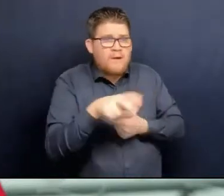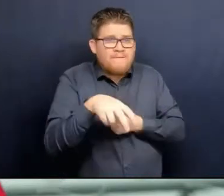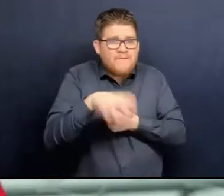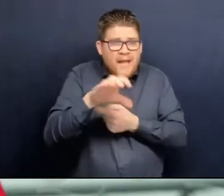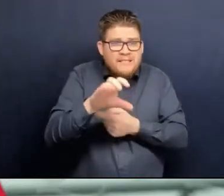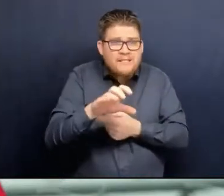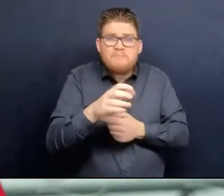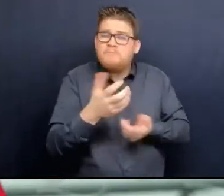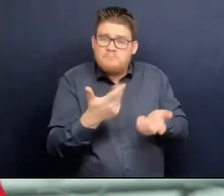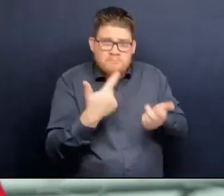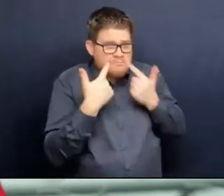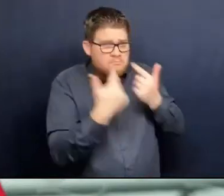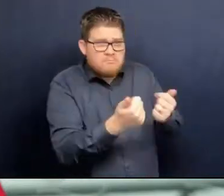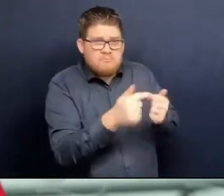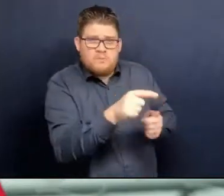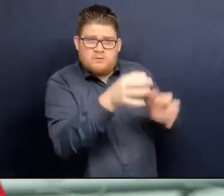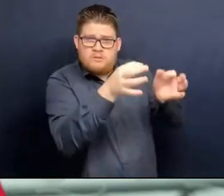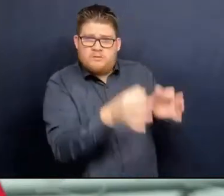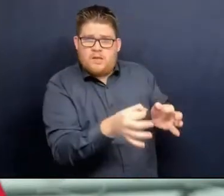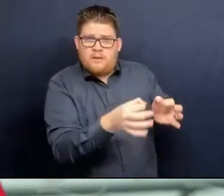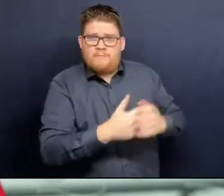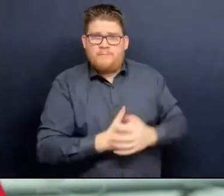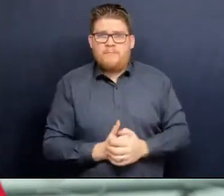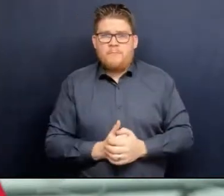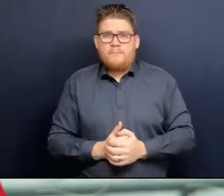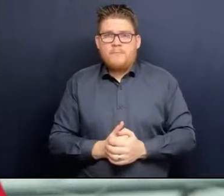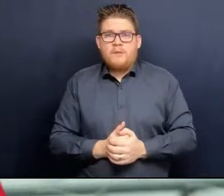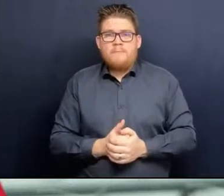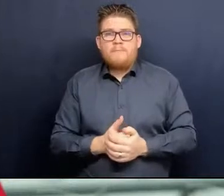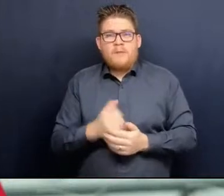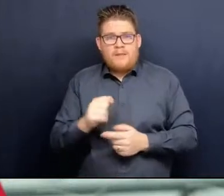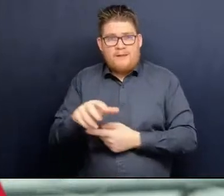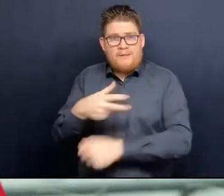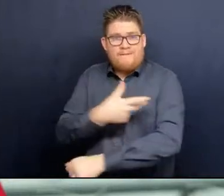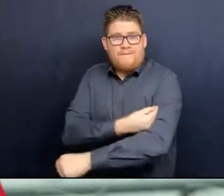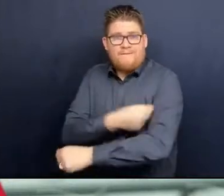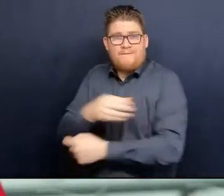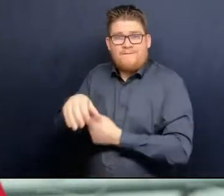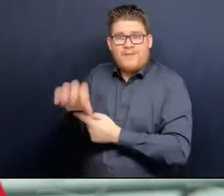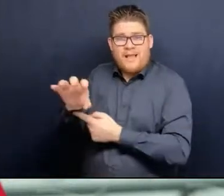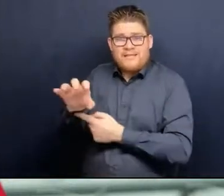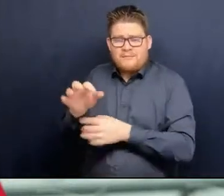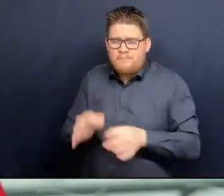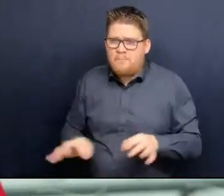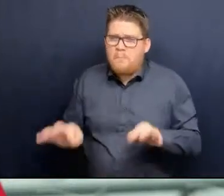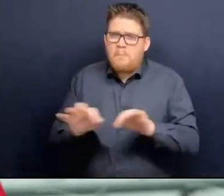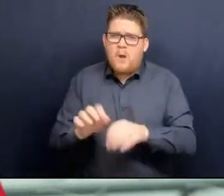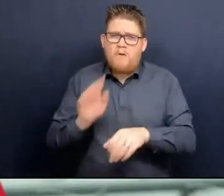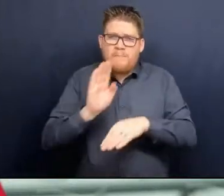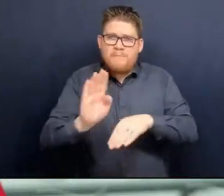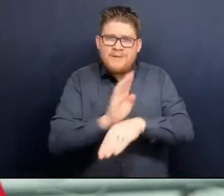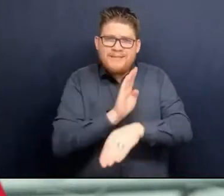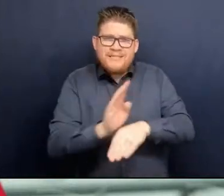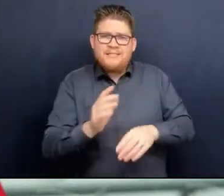continue to use the BCG vaccine card, it is an important tool. That helps people in different